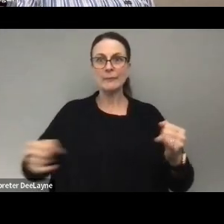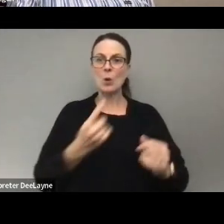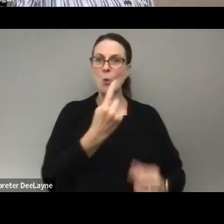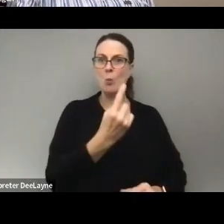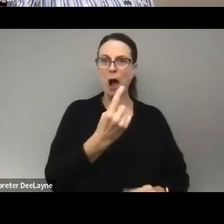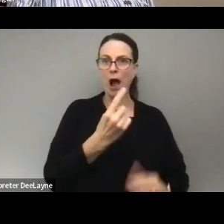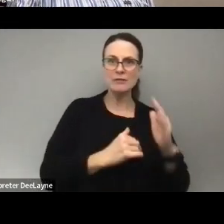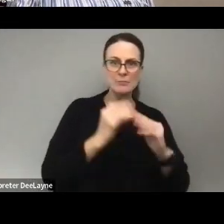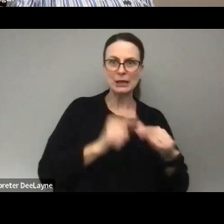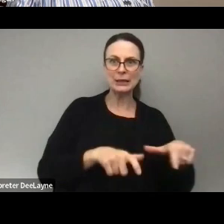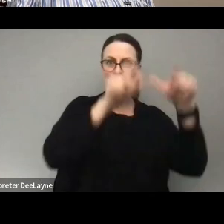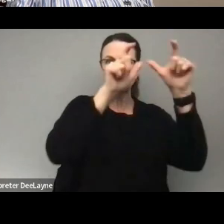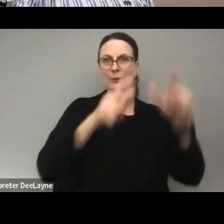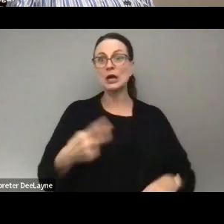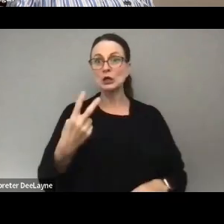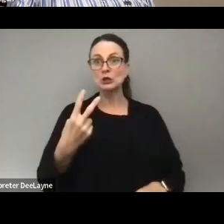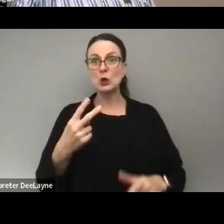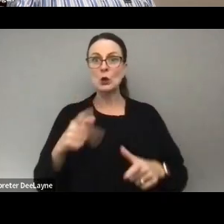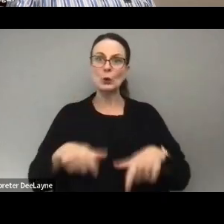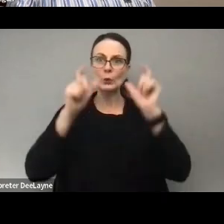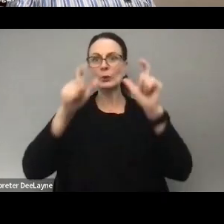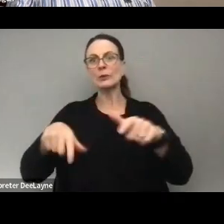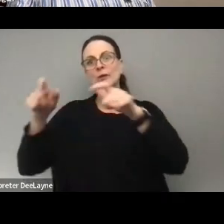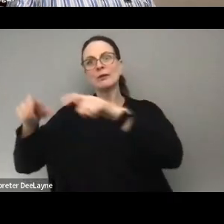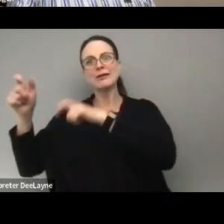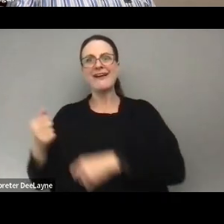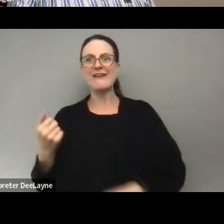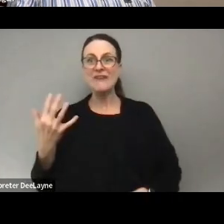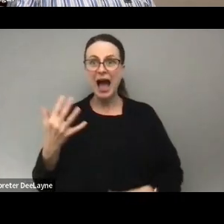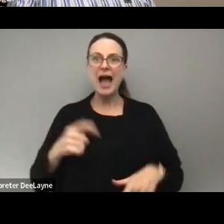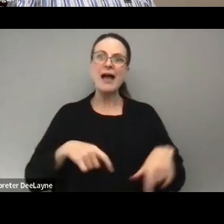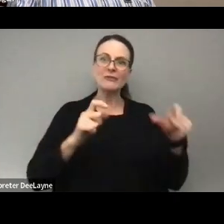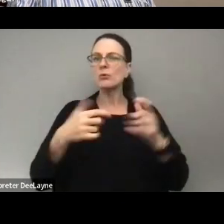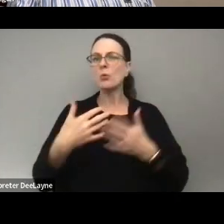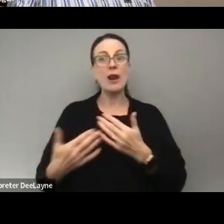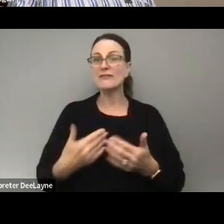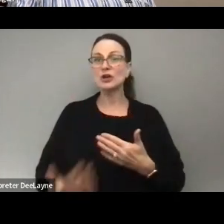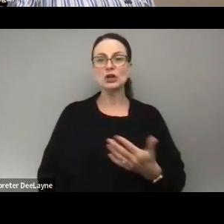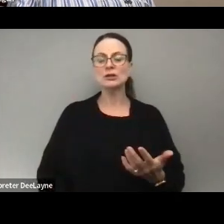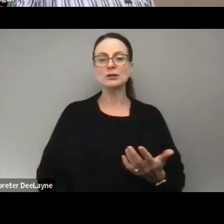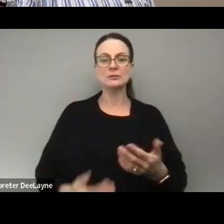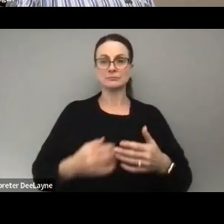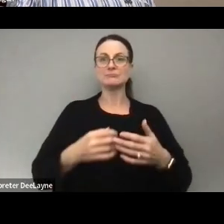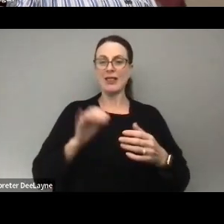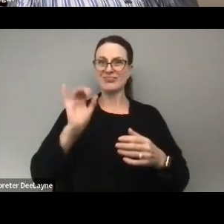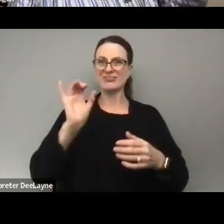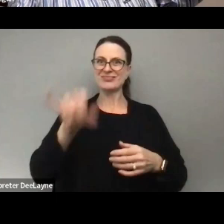or two buildings or five buildings. And all of those are... The guardrails are all you have